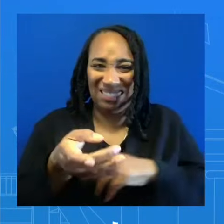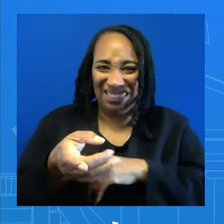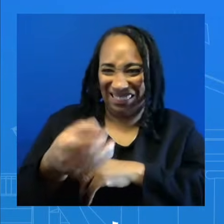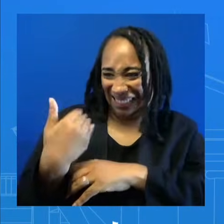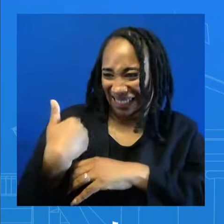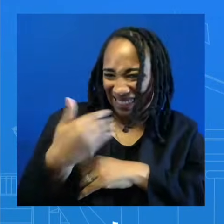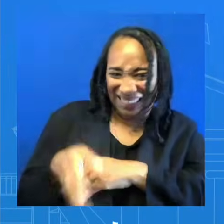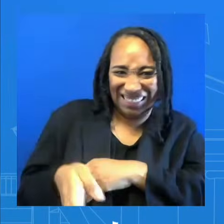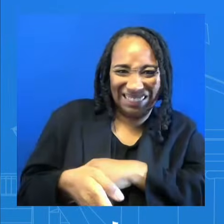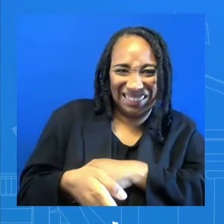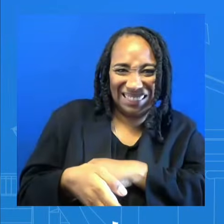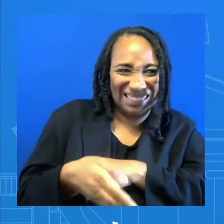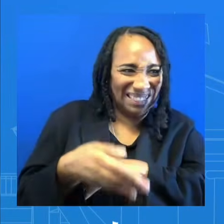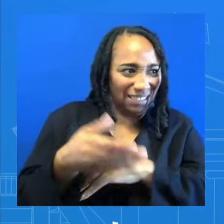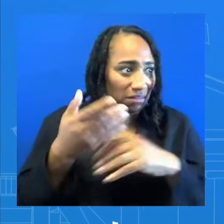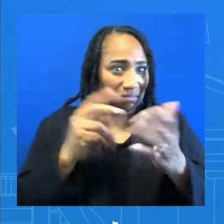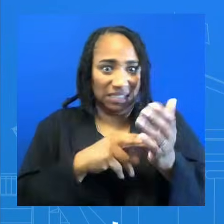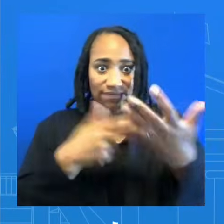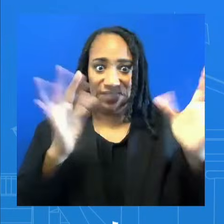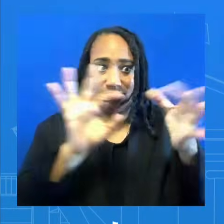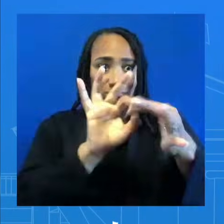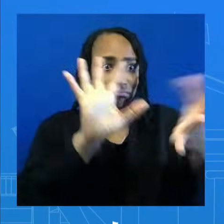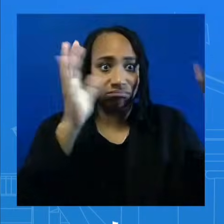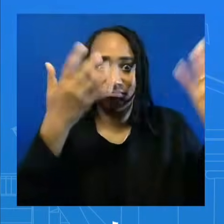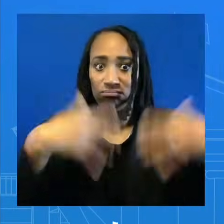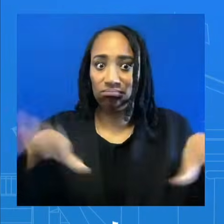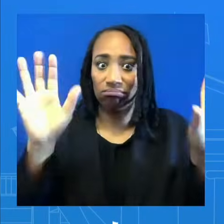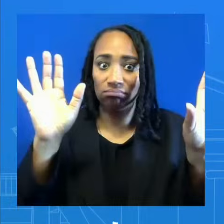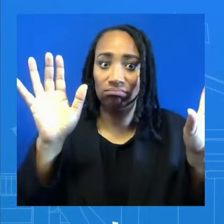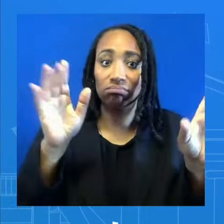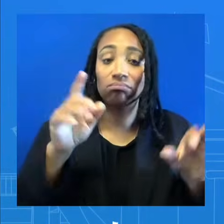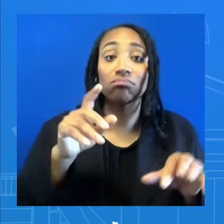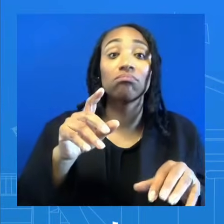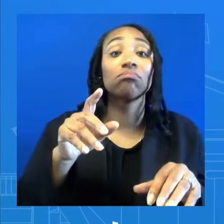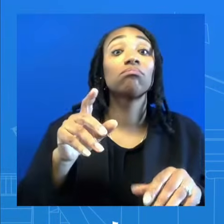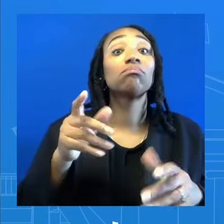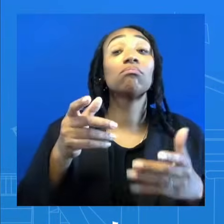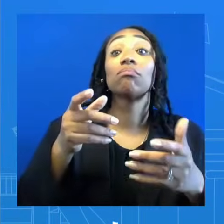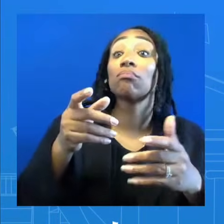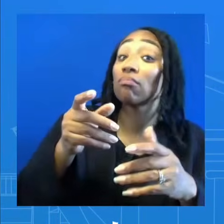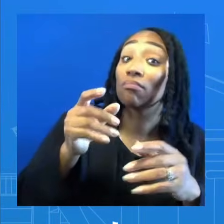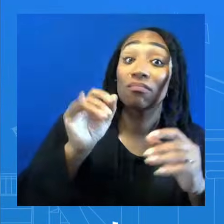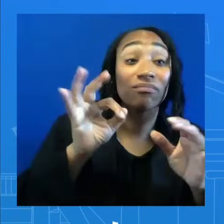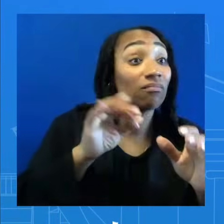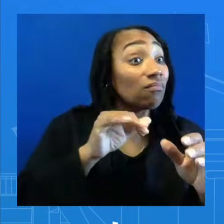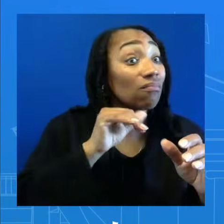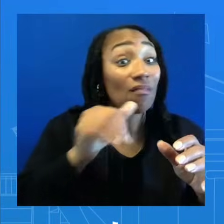We wouldn't have made this announcement if we weren't. And so, that's what I could speak to. This is something that the president has decided on,